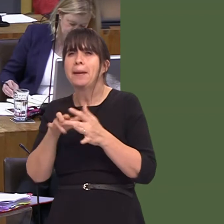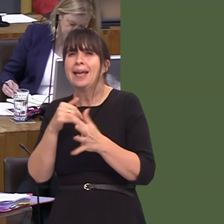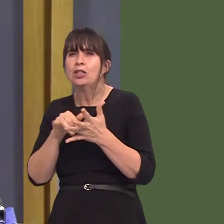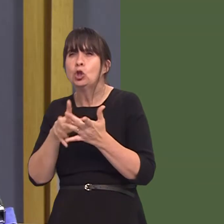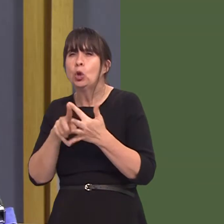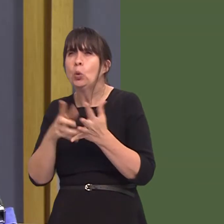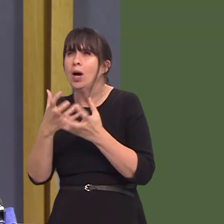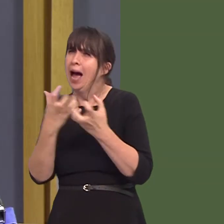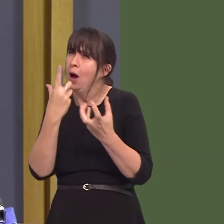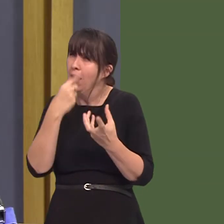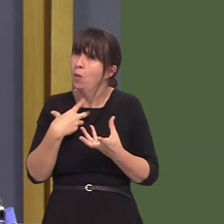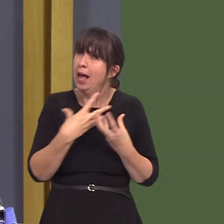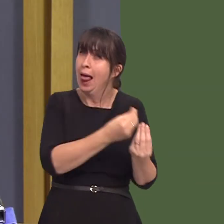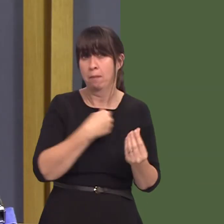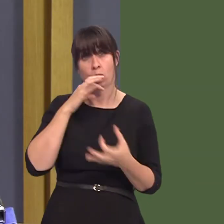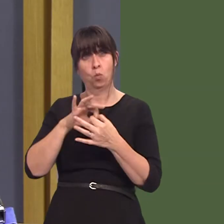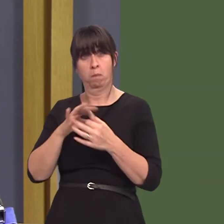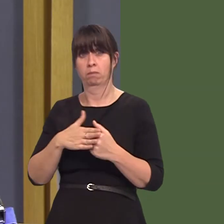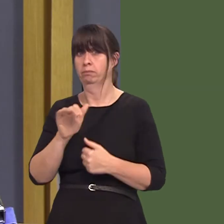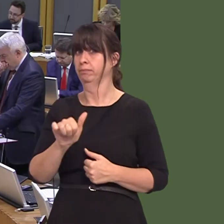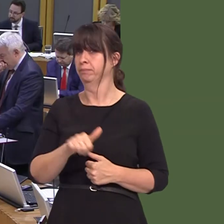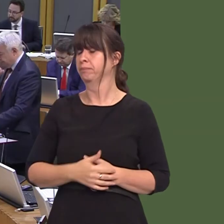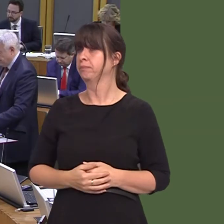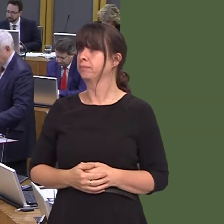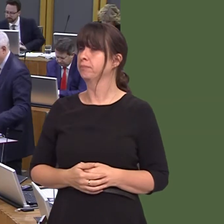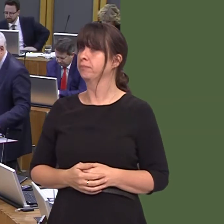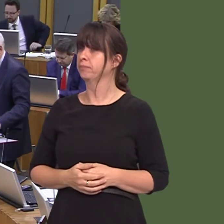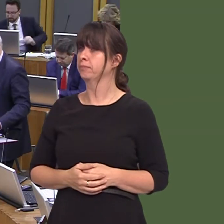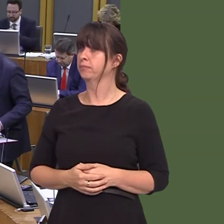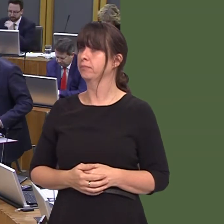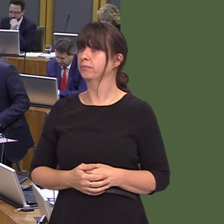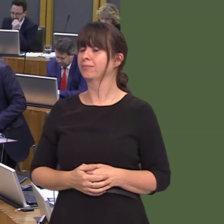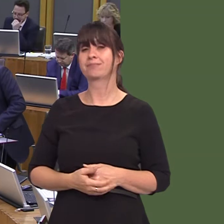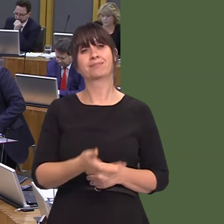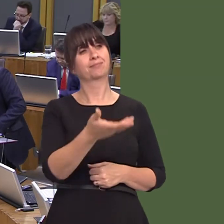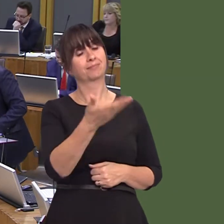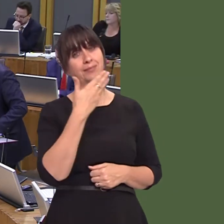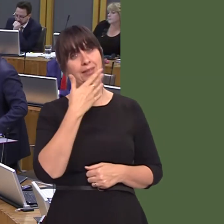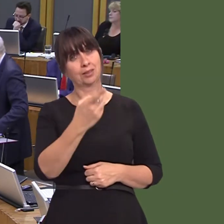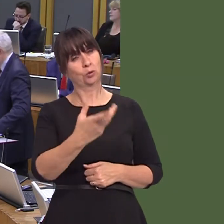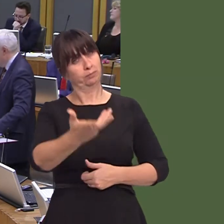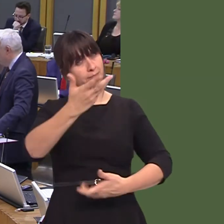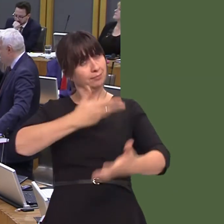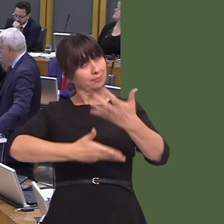be done to help those people. Huw Irranca-Davies: Could I invite the First Minister to perhaps expand a little bit on